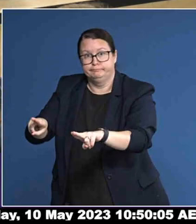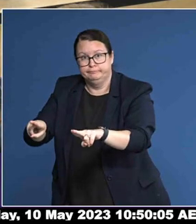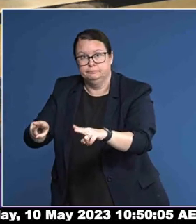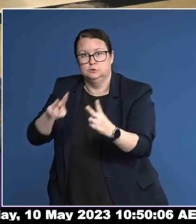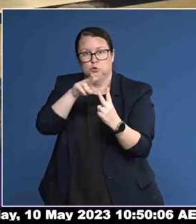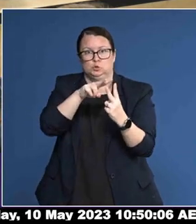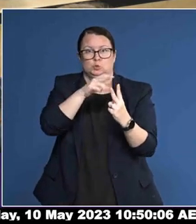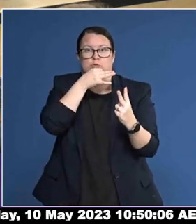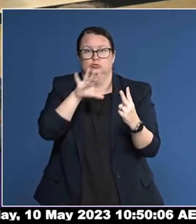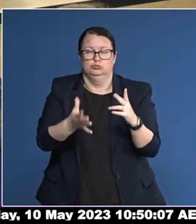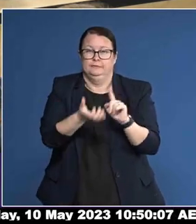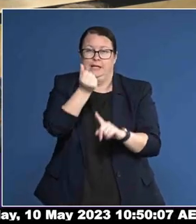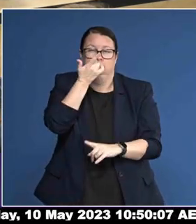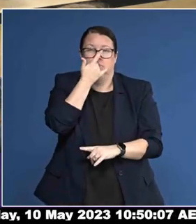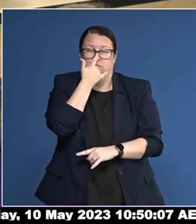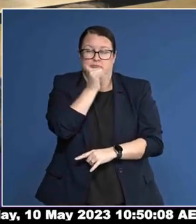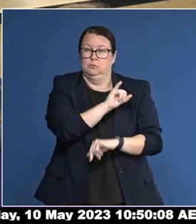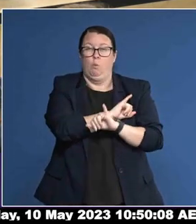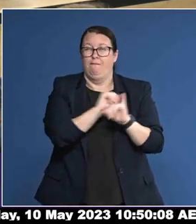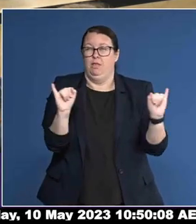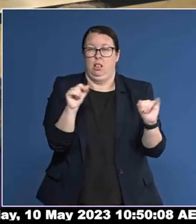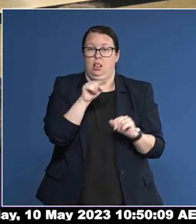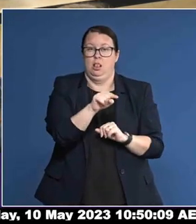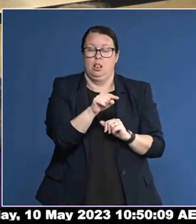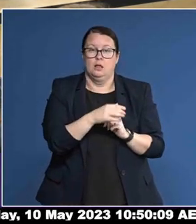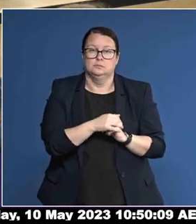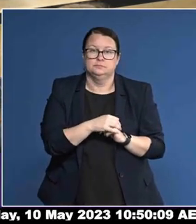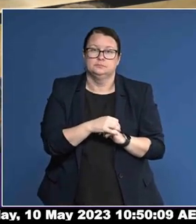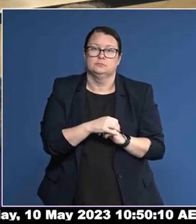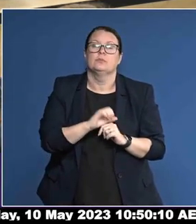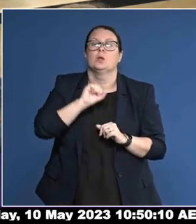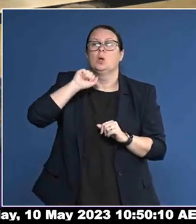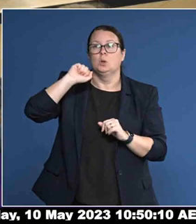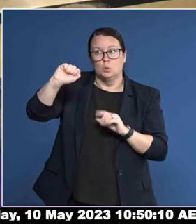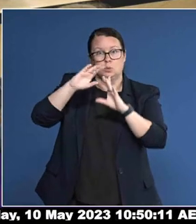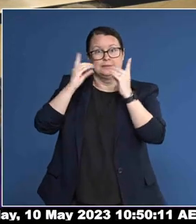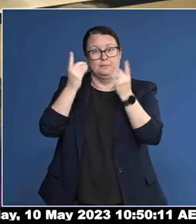state that they were found in, the department undertook a desktop audit; correct? MS STEVENSON: That's correct.